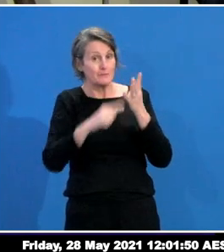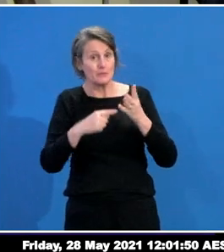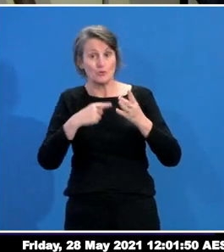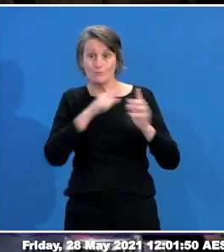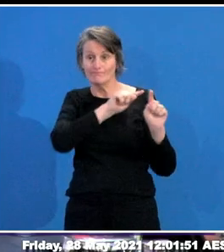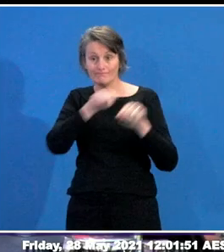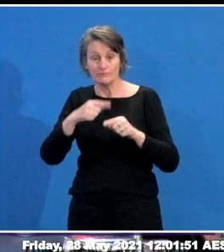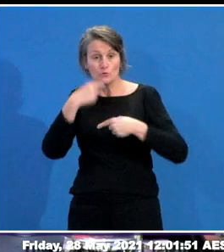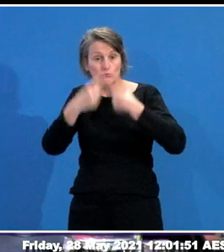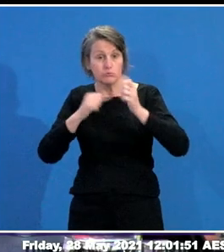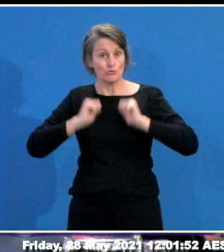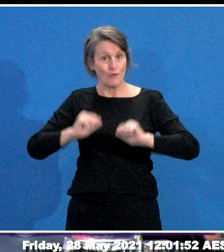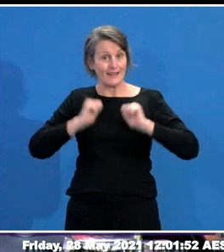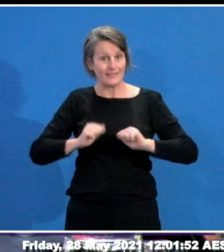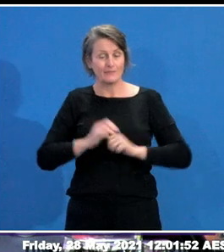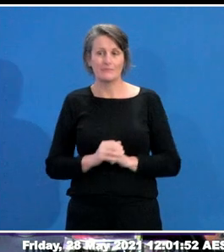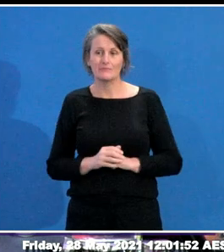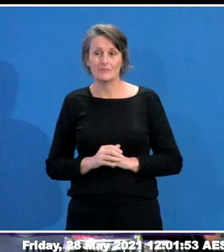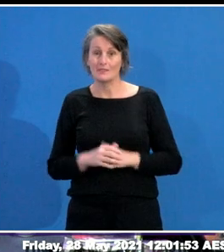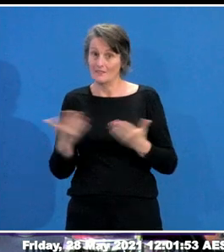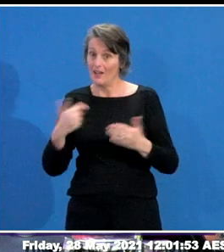We do have some staff, as I mentioned, who have a disability.